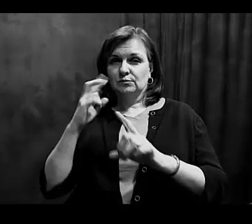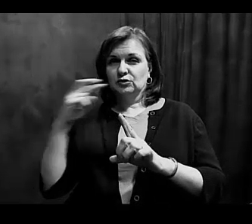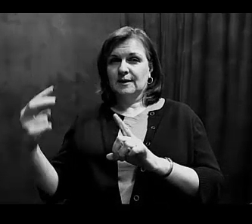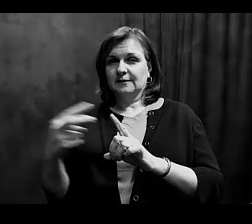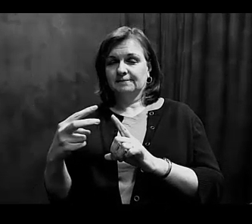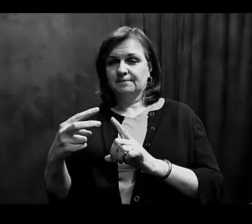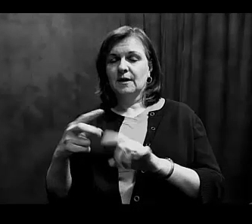but